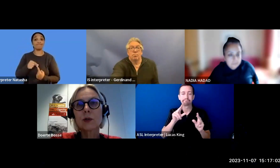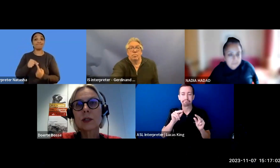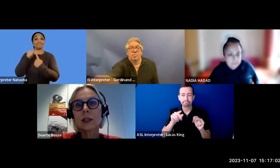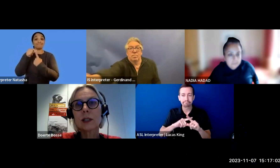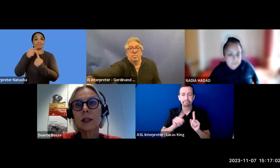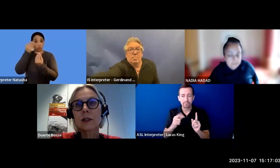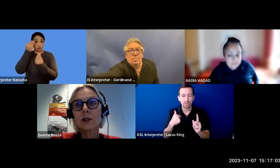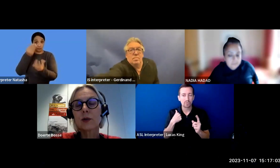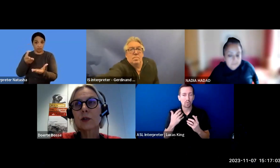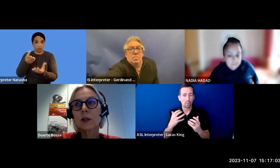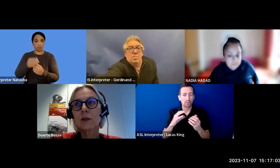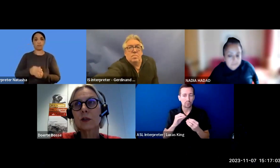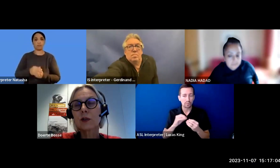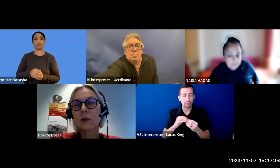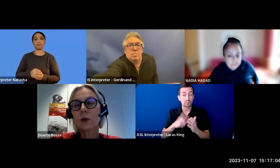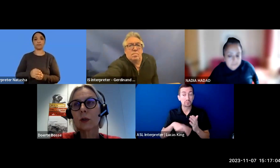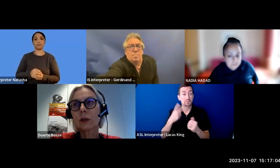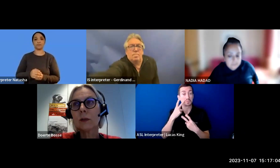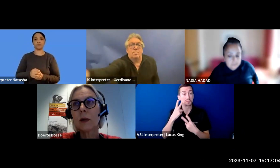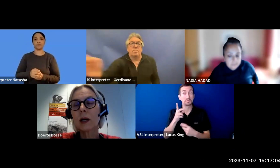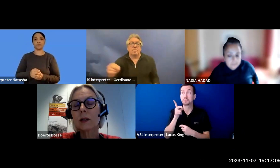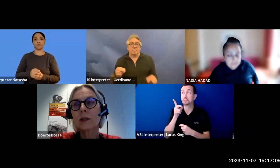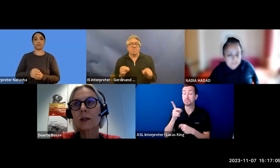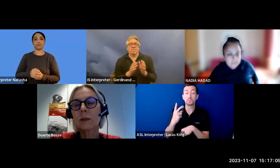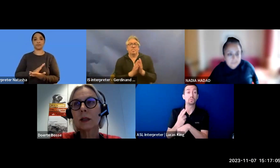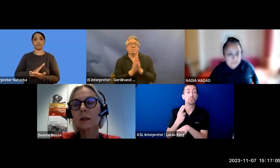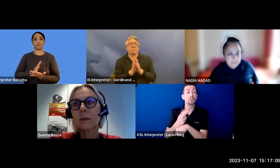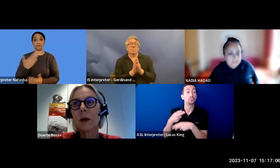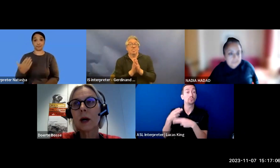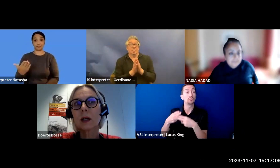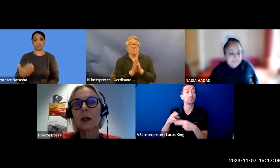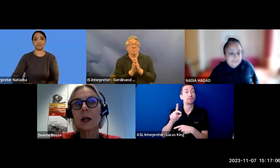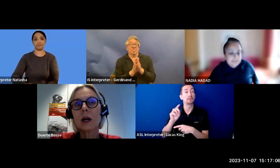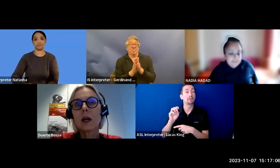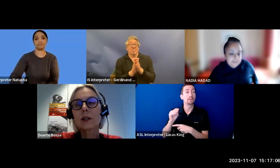What you see here is the use of the D marker, disability marker.